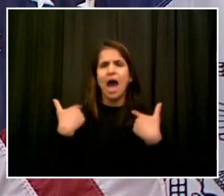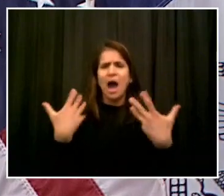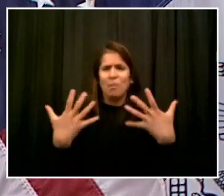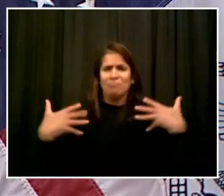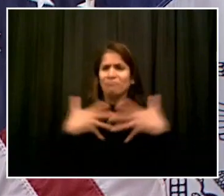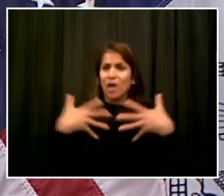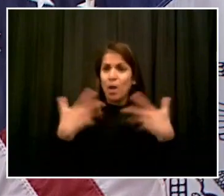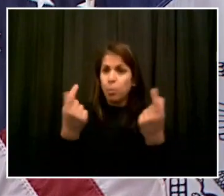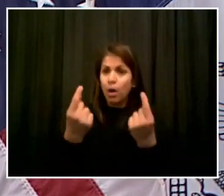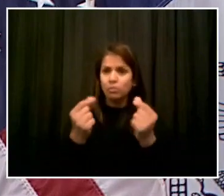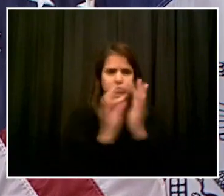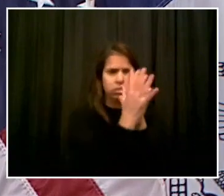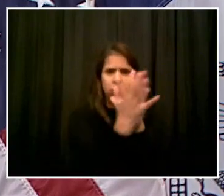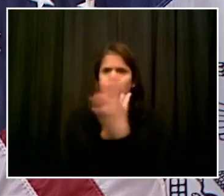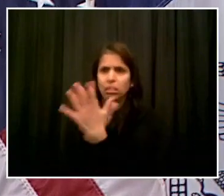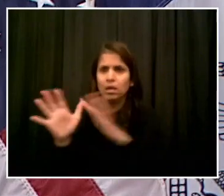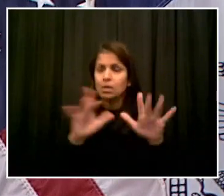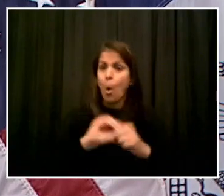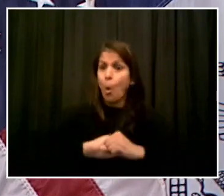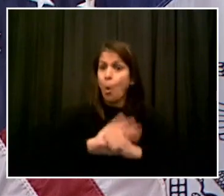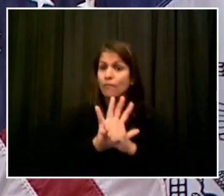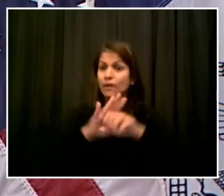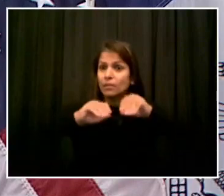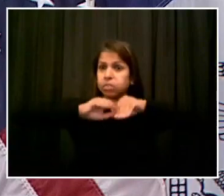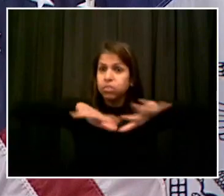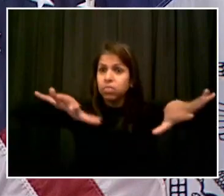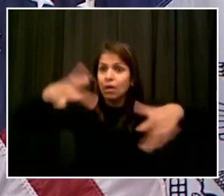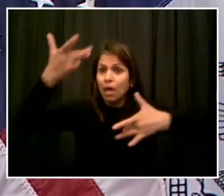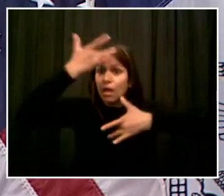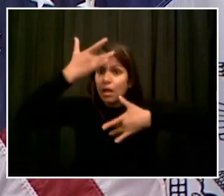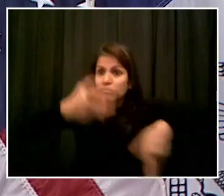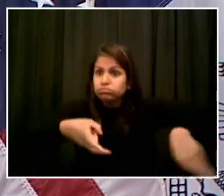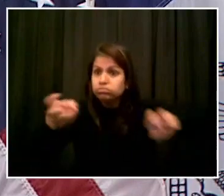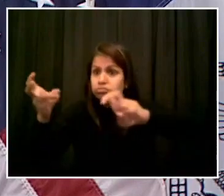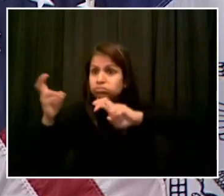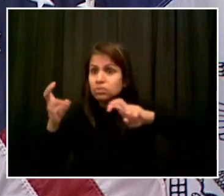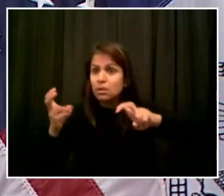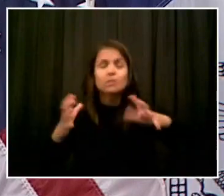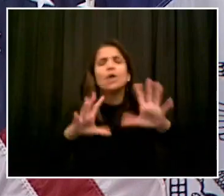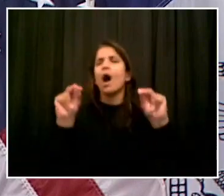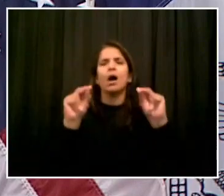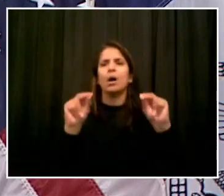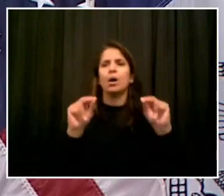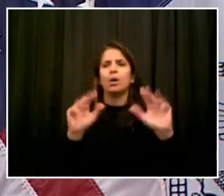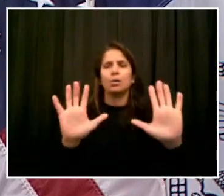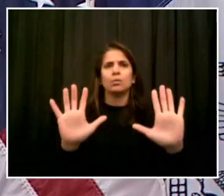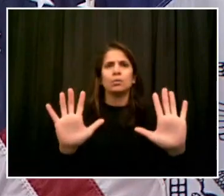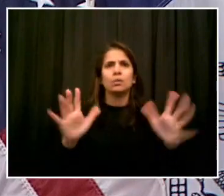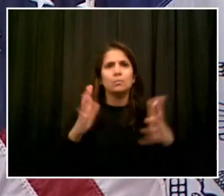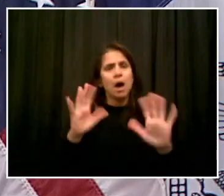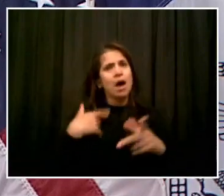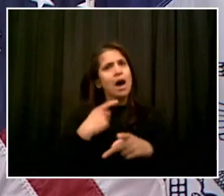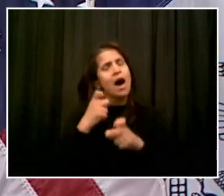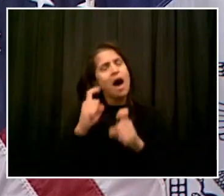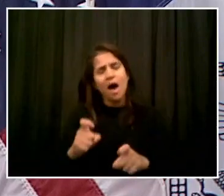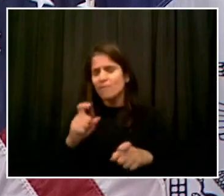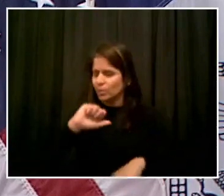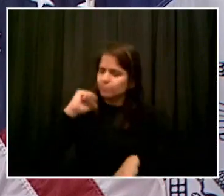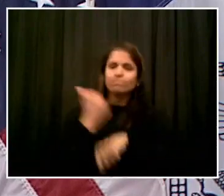TO THE CURFEW AND I THINK WE WERE IN THE RIGHT PLACE FROM